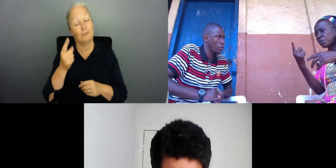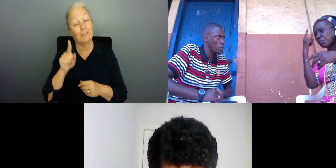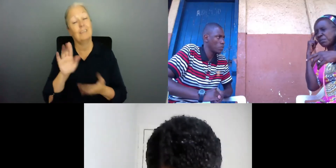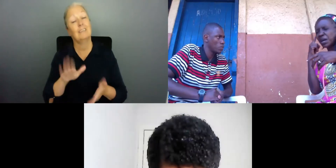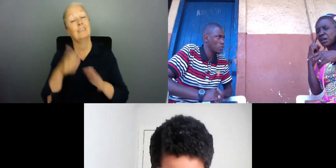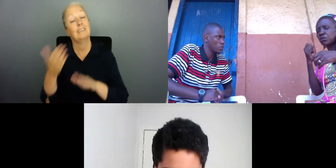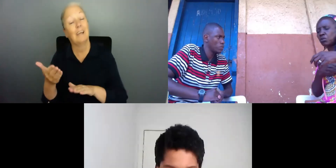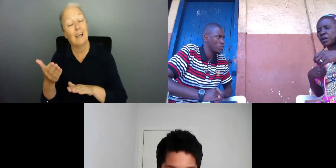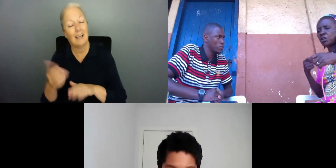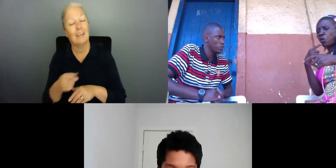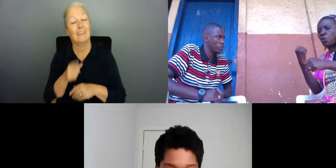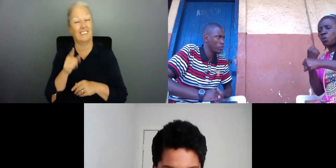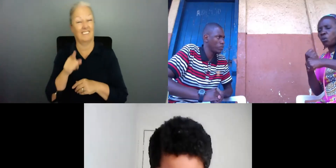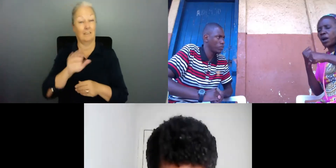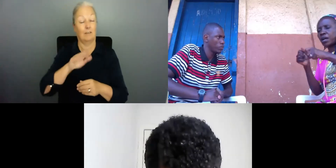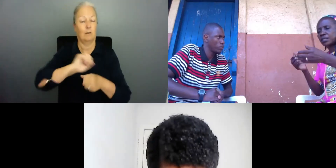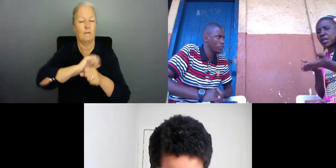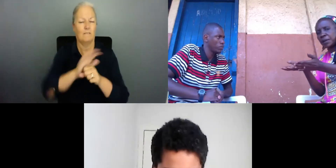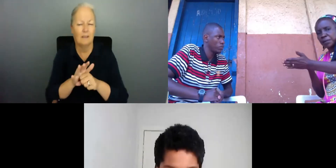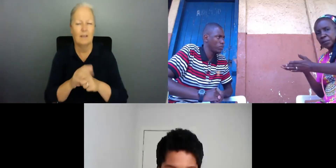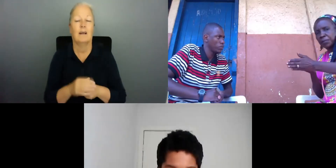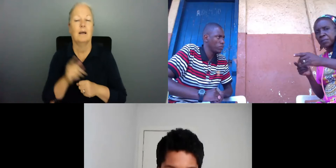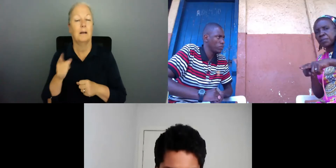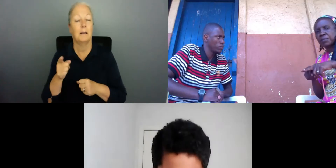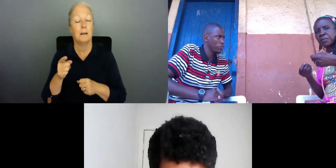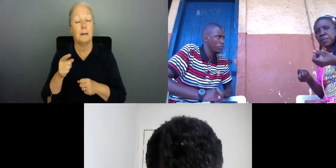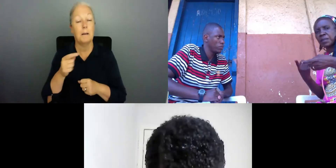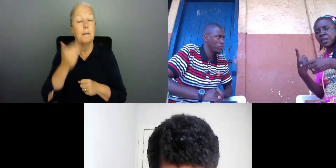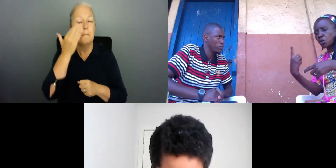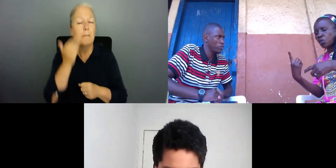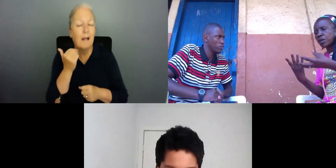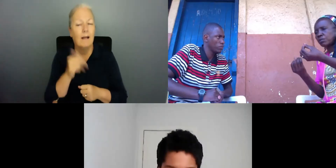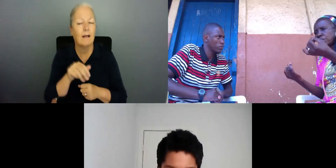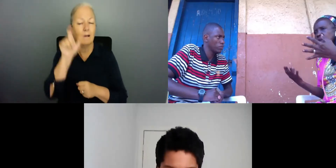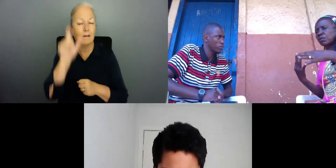as recently said kasich one of the most influent indigenous leader in brazil